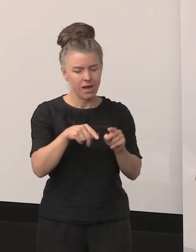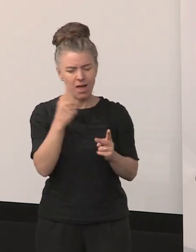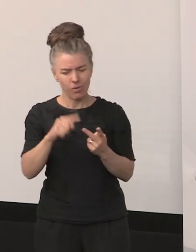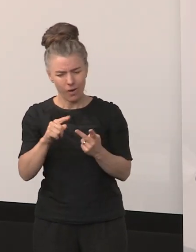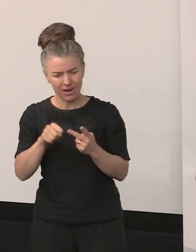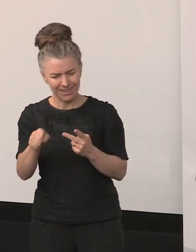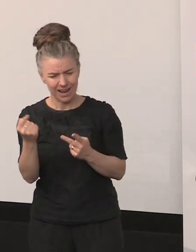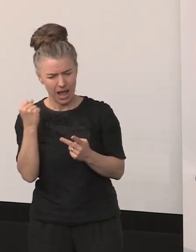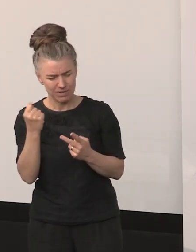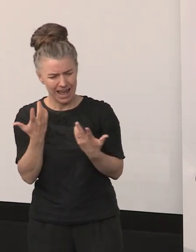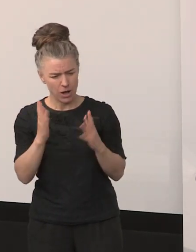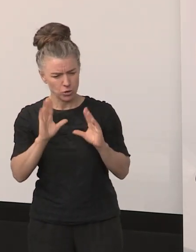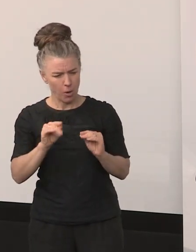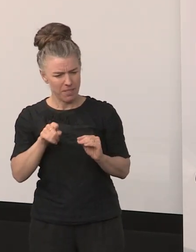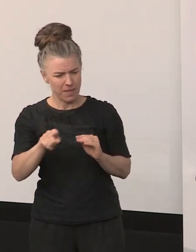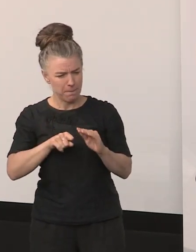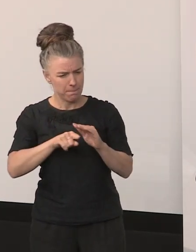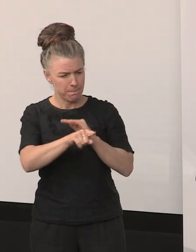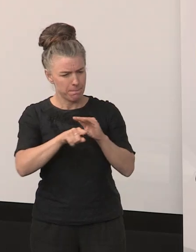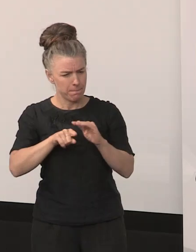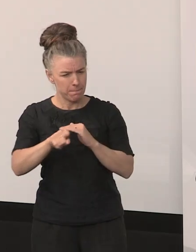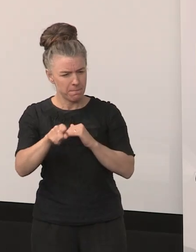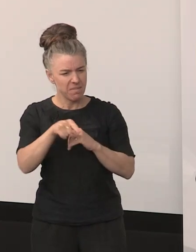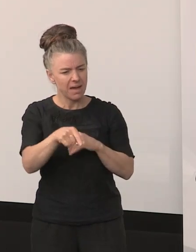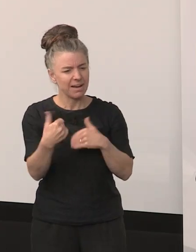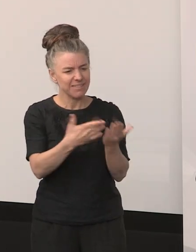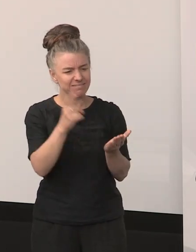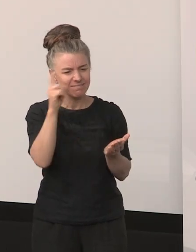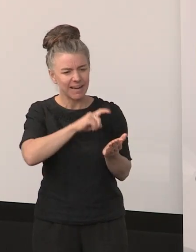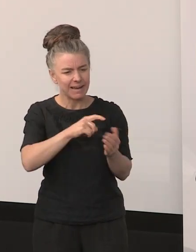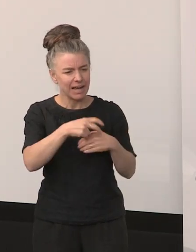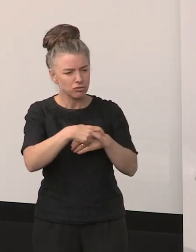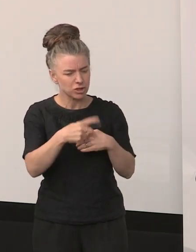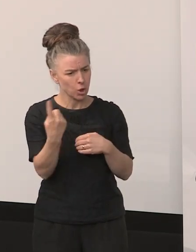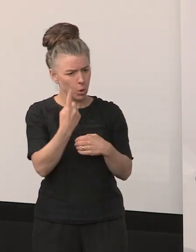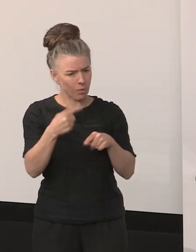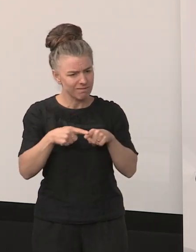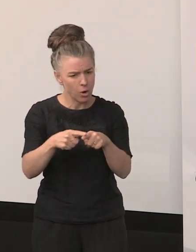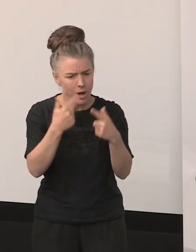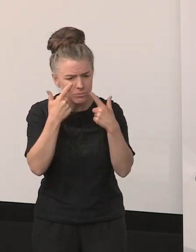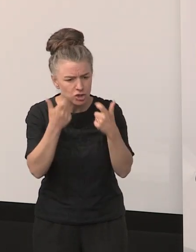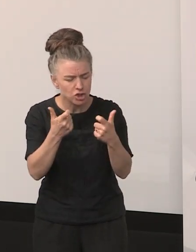allowed to isolate in Hamilton and one in a hotel in Auckland. What measures are in place to prevent them leaving